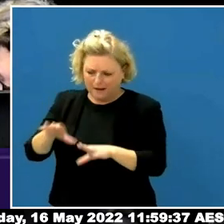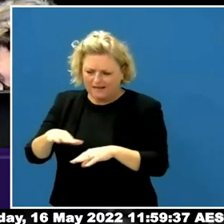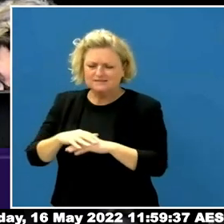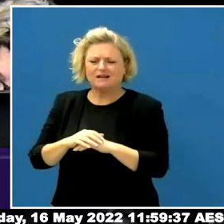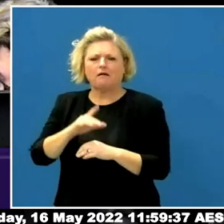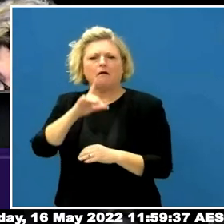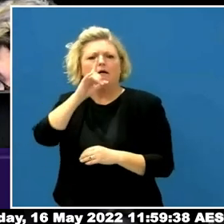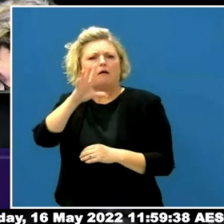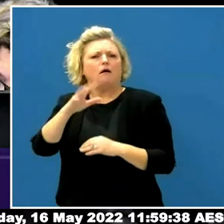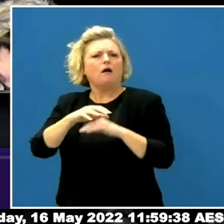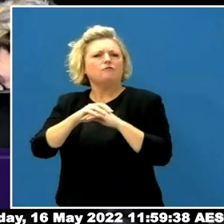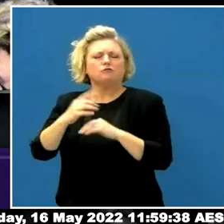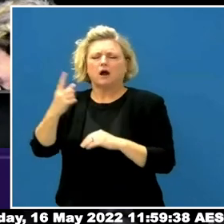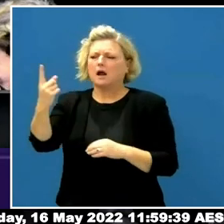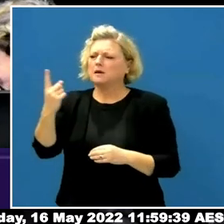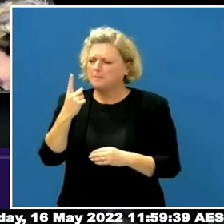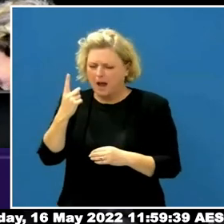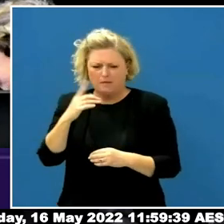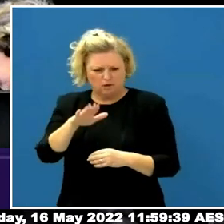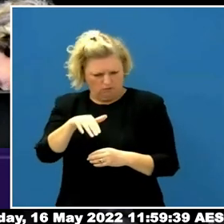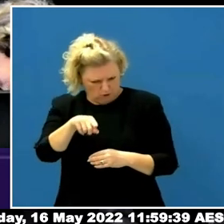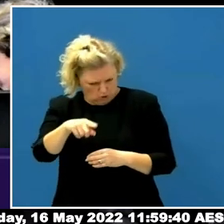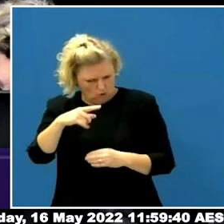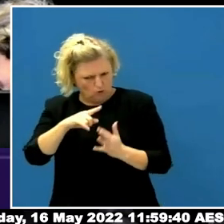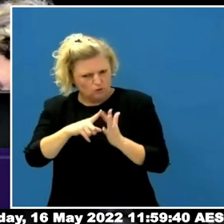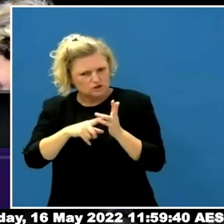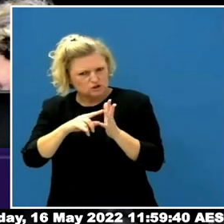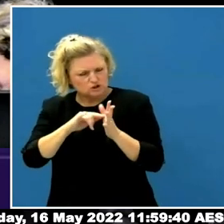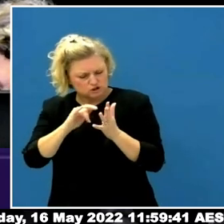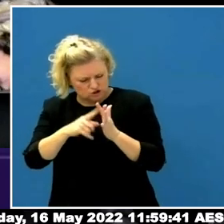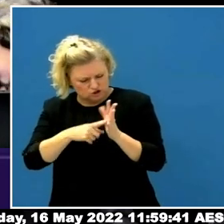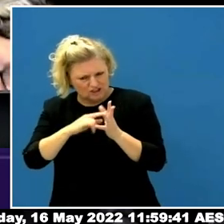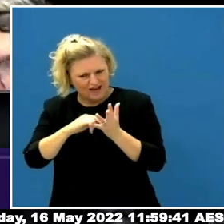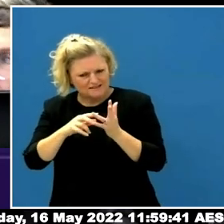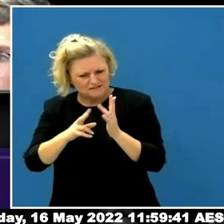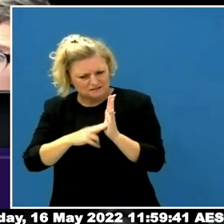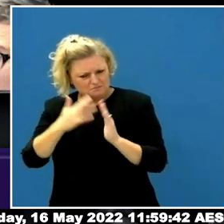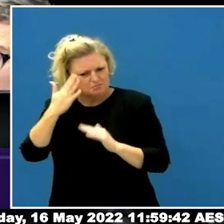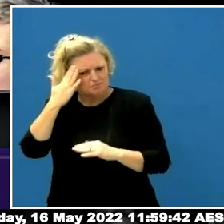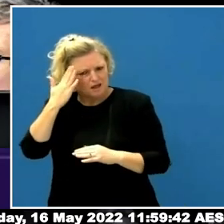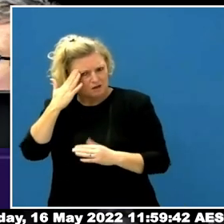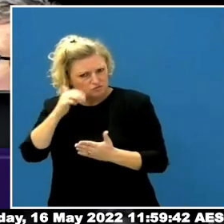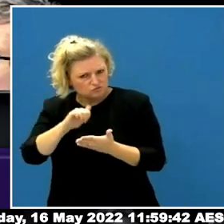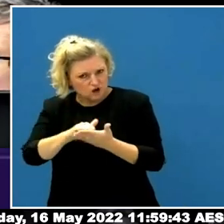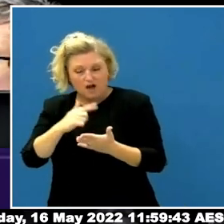Jason's Mum?", and I said "Yes", and she said, "Do you know that the Afford worker